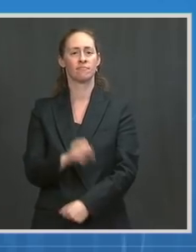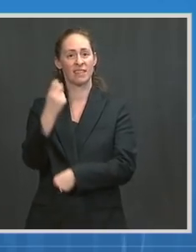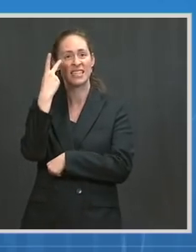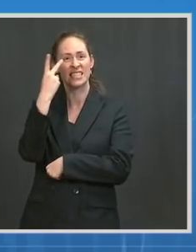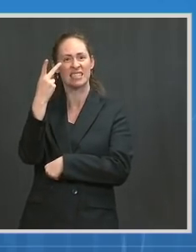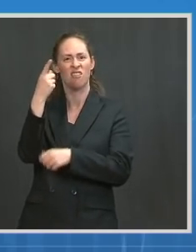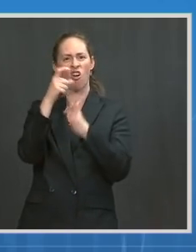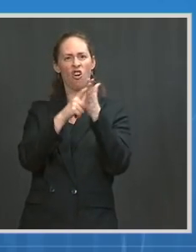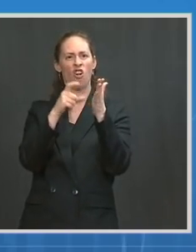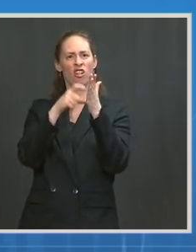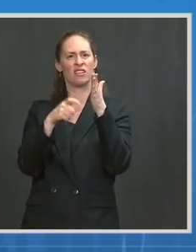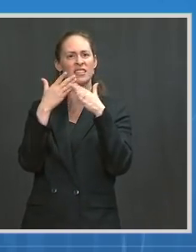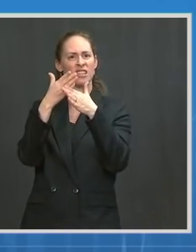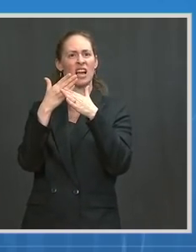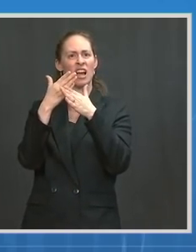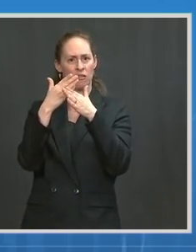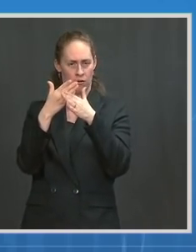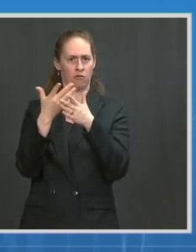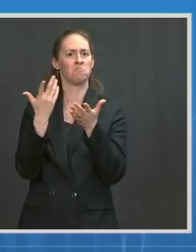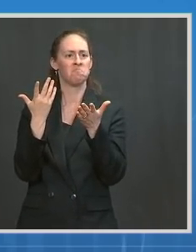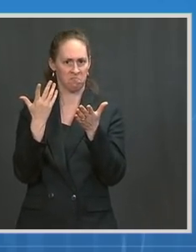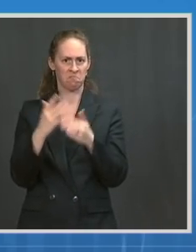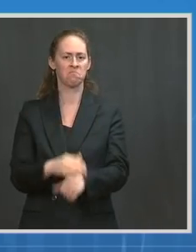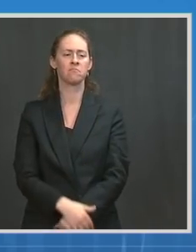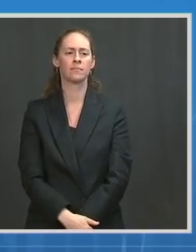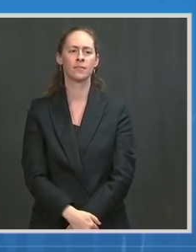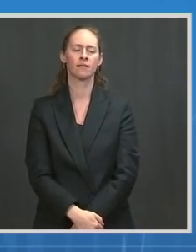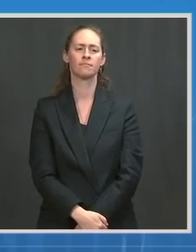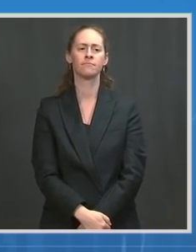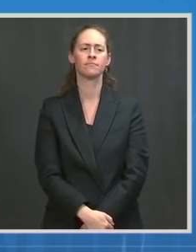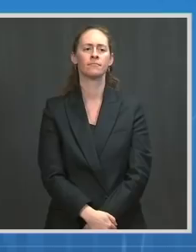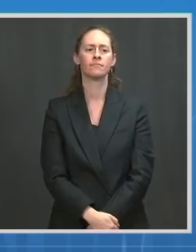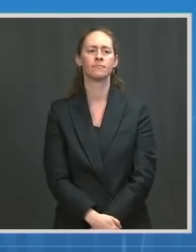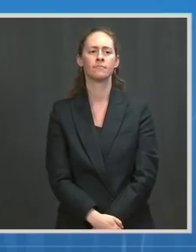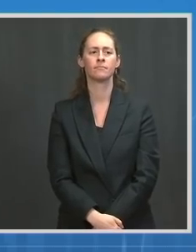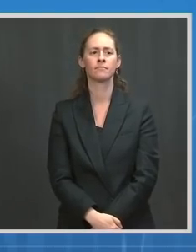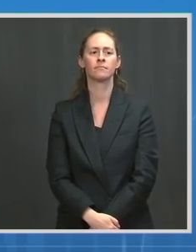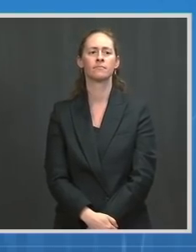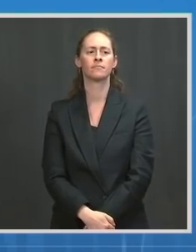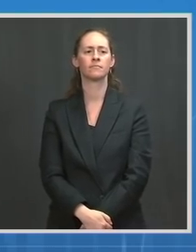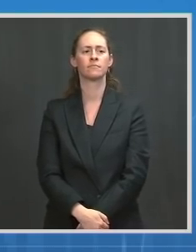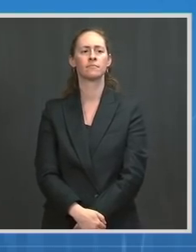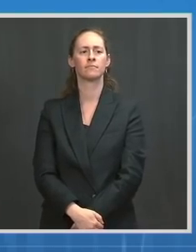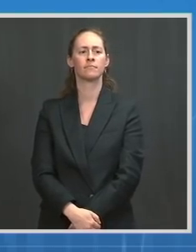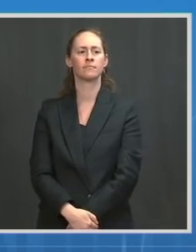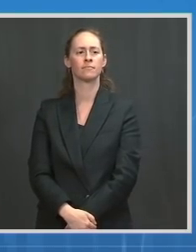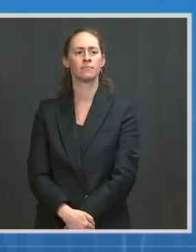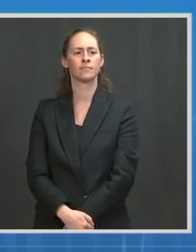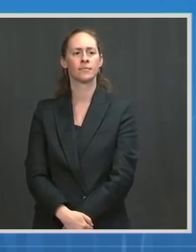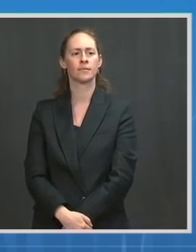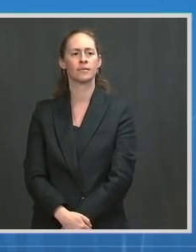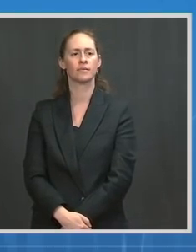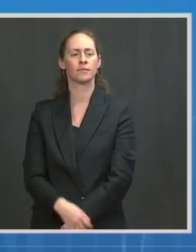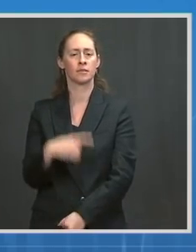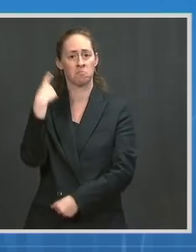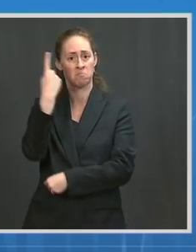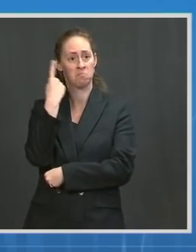Zimmer asking about the possibility of a universe of coronavirus, and the other in Science Magazine by Jon Cohen.